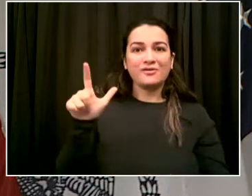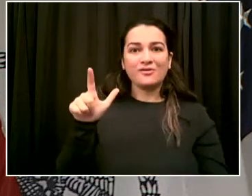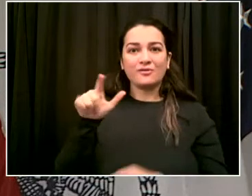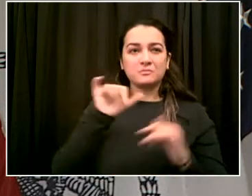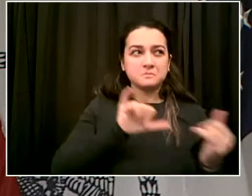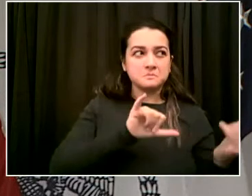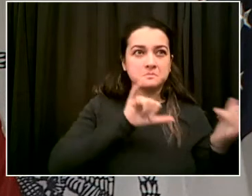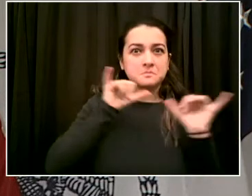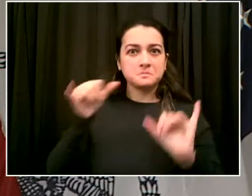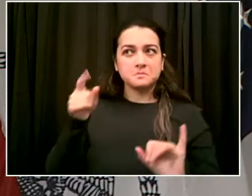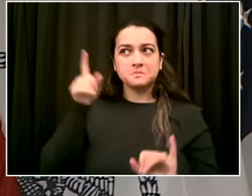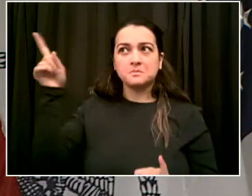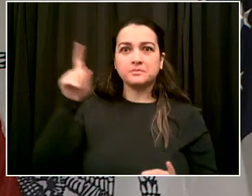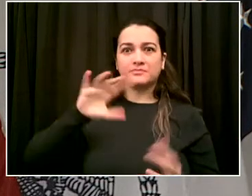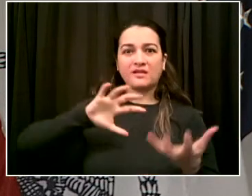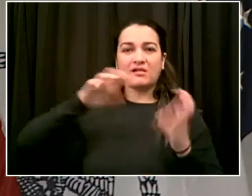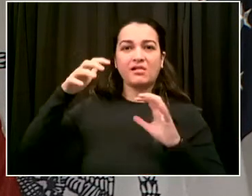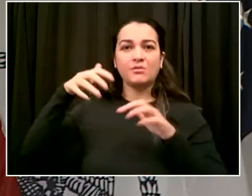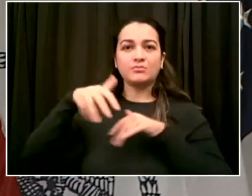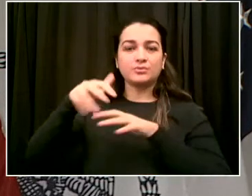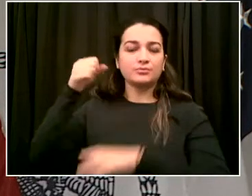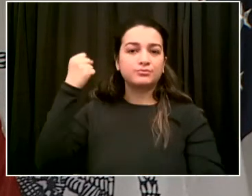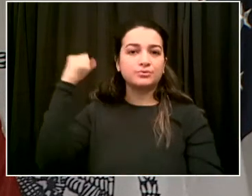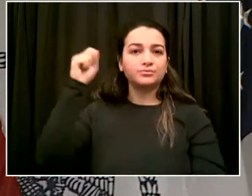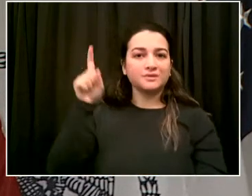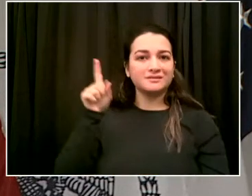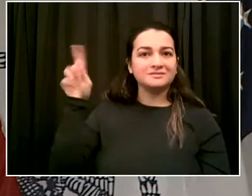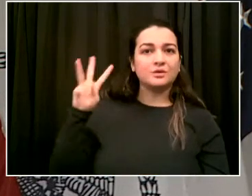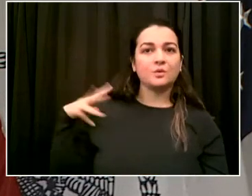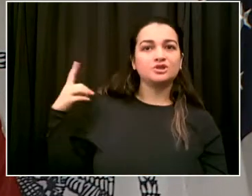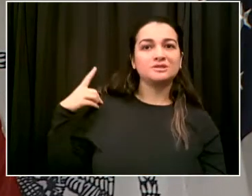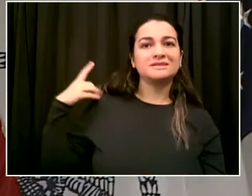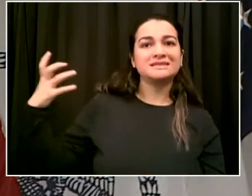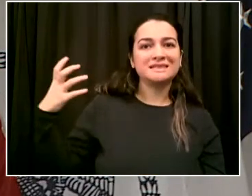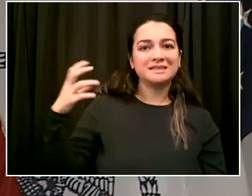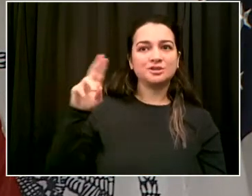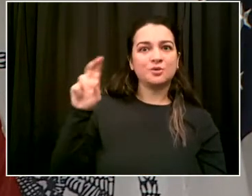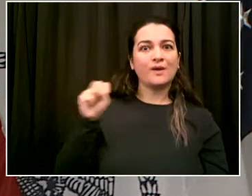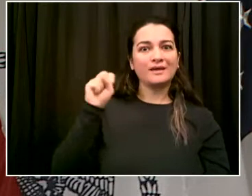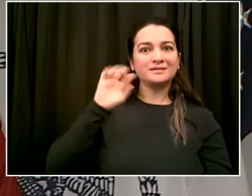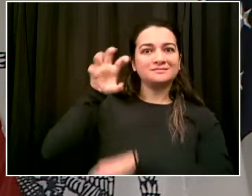GOOD MORNING MR. MAYOR. MY FIRST QUESTION, FOR